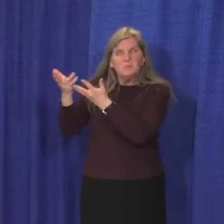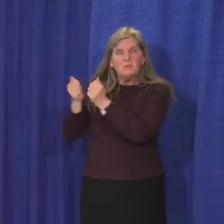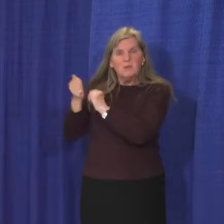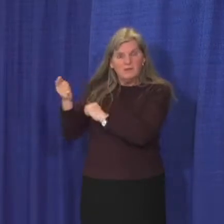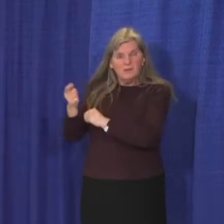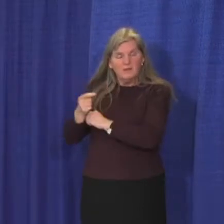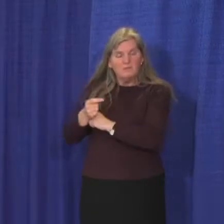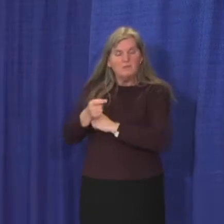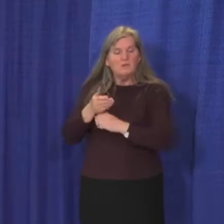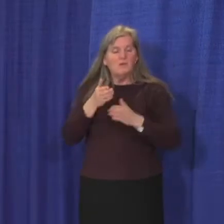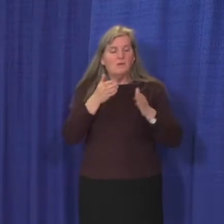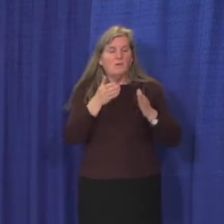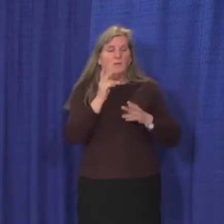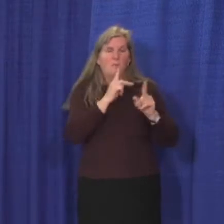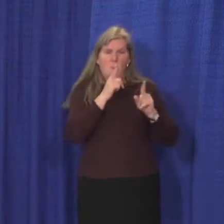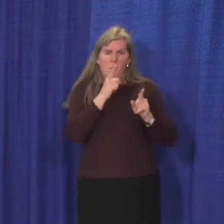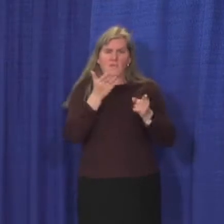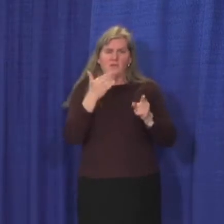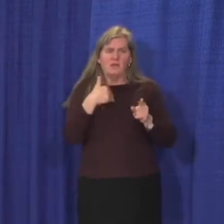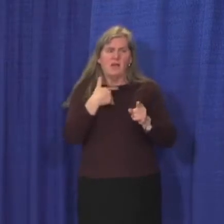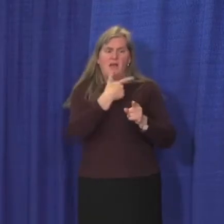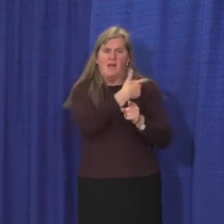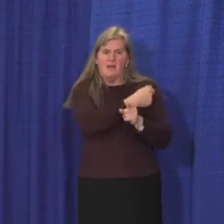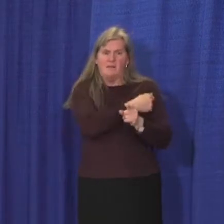individuals and again all